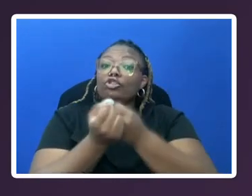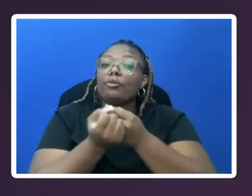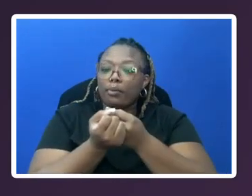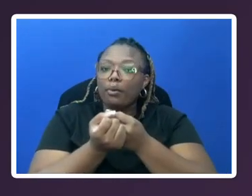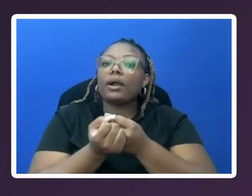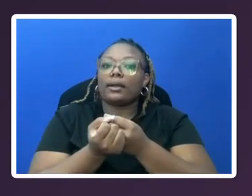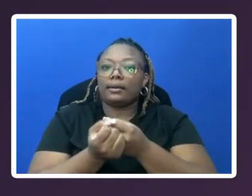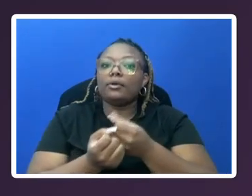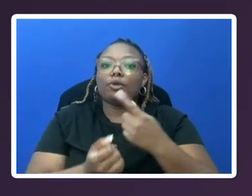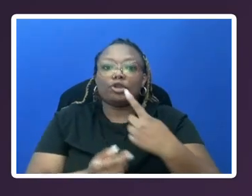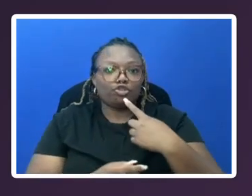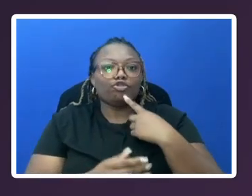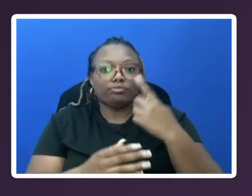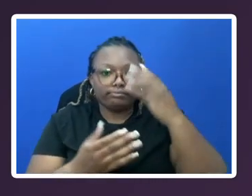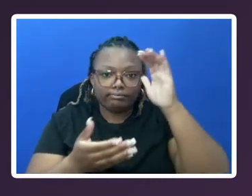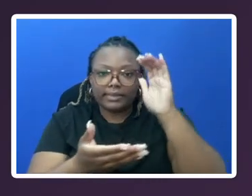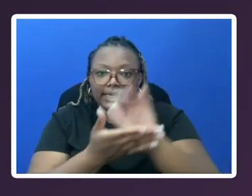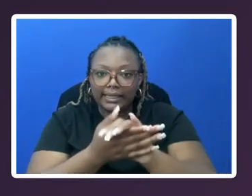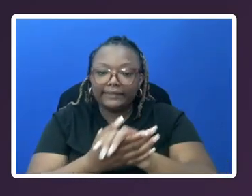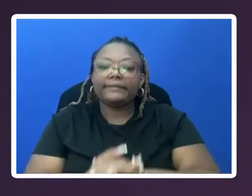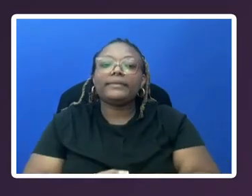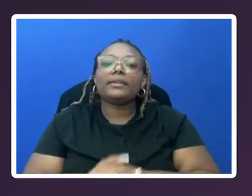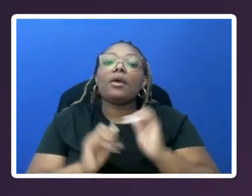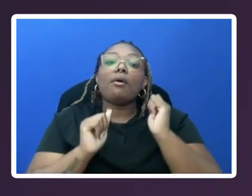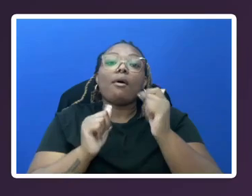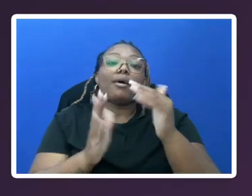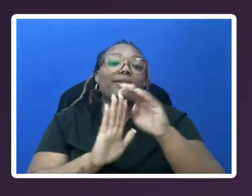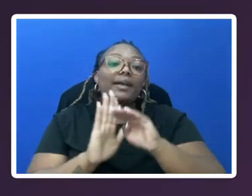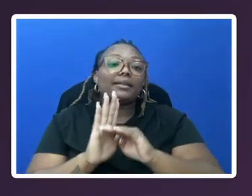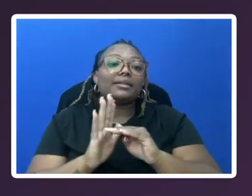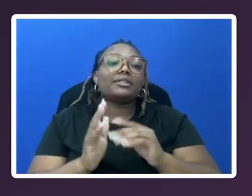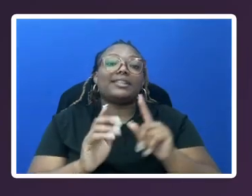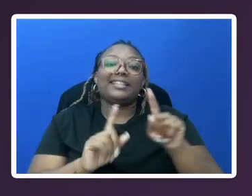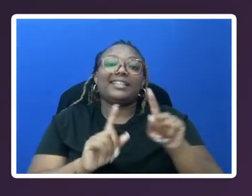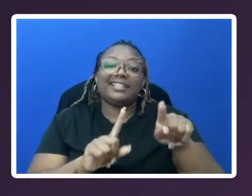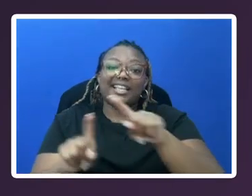Like all of our lessons, this inquiry meets discipline standards, in this case,